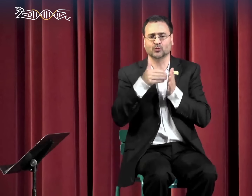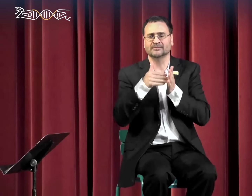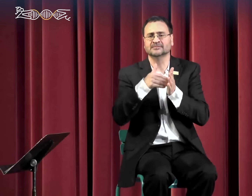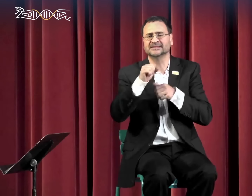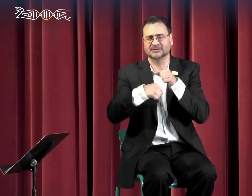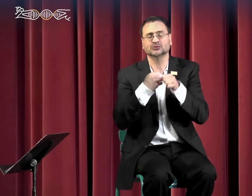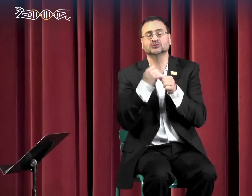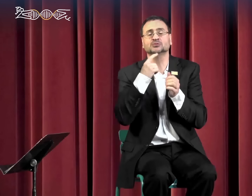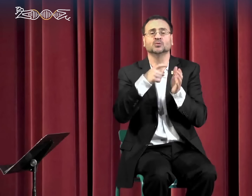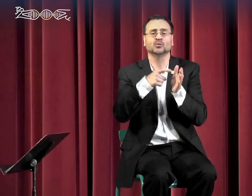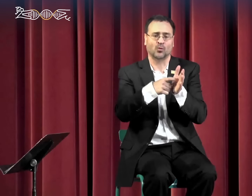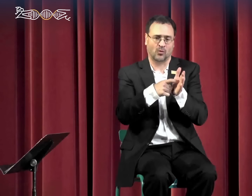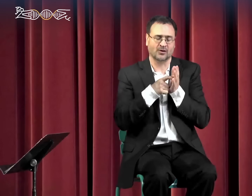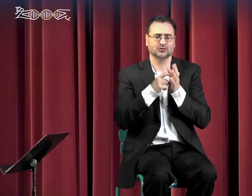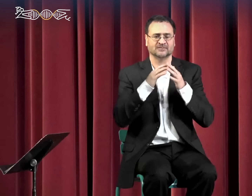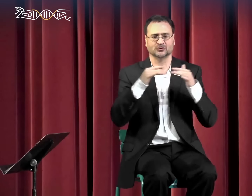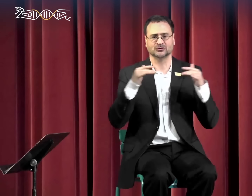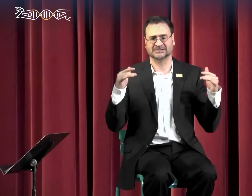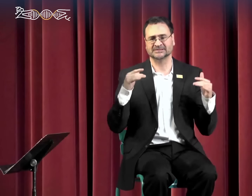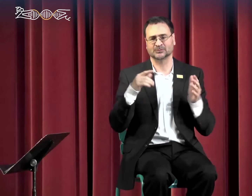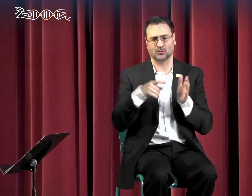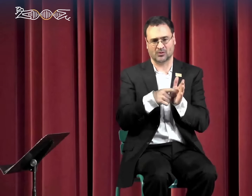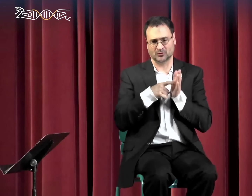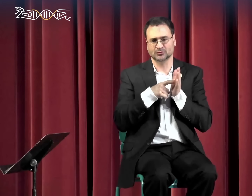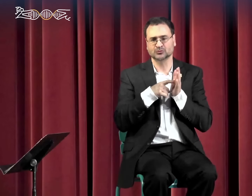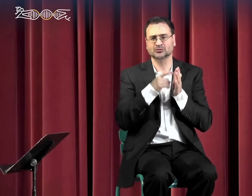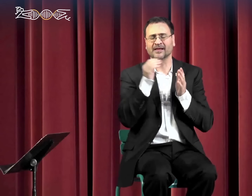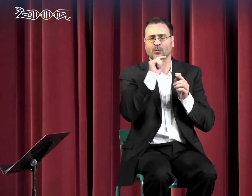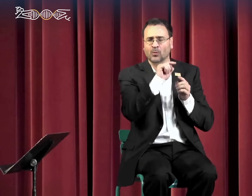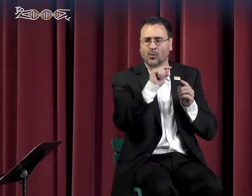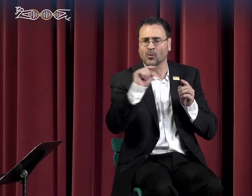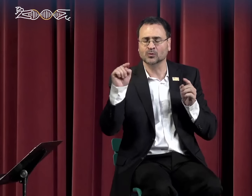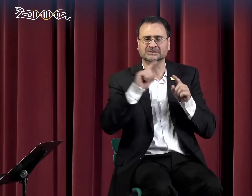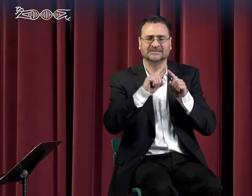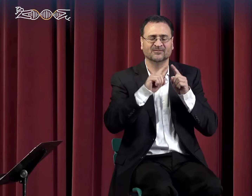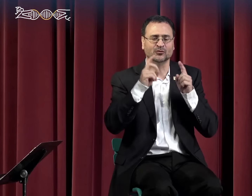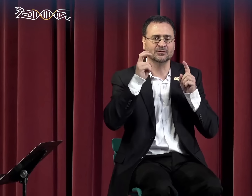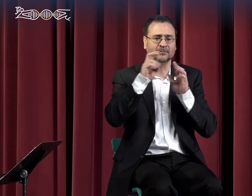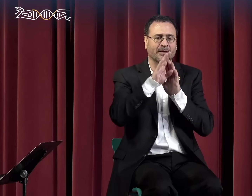survive through millions of years because of diversity, because of gene diversity.